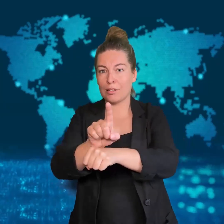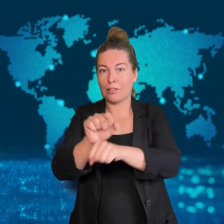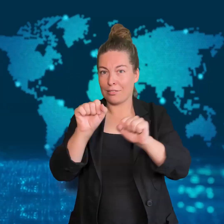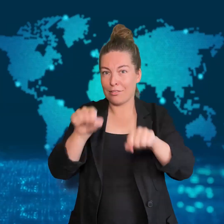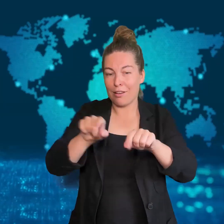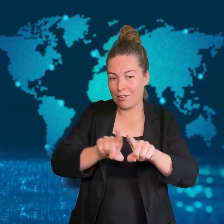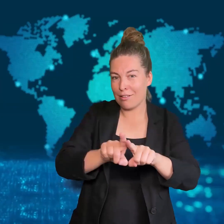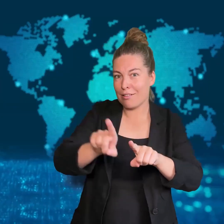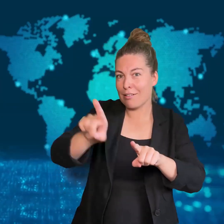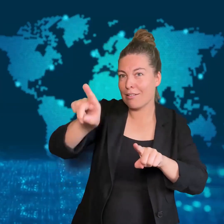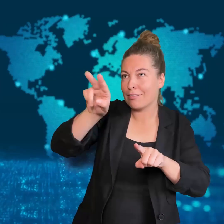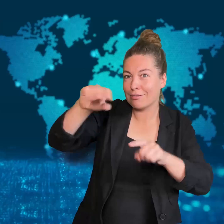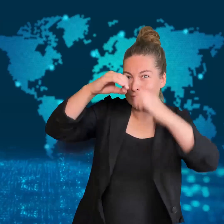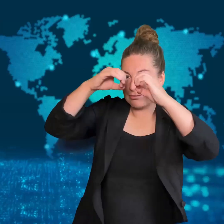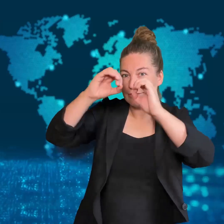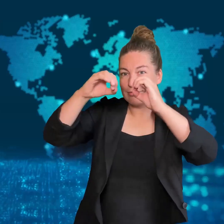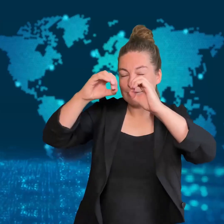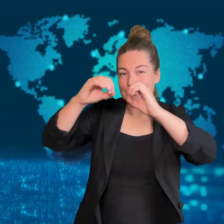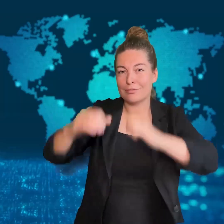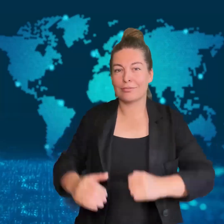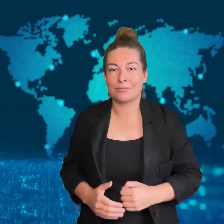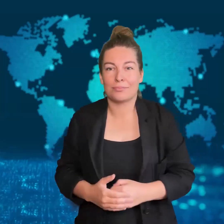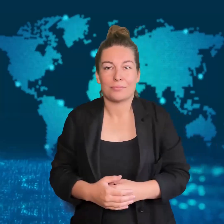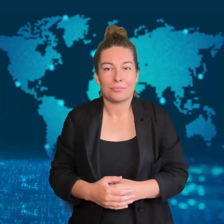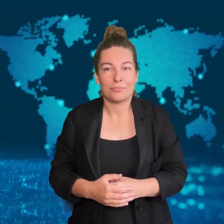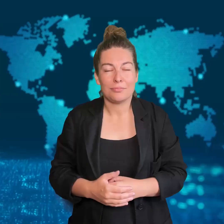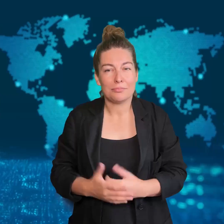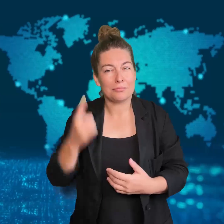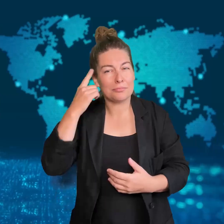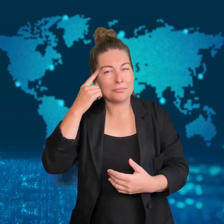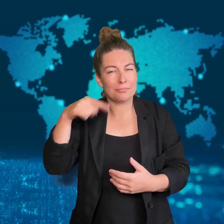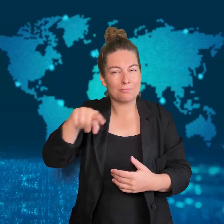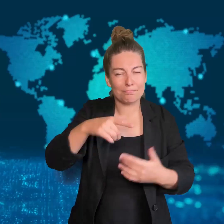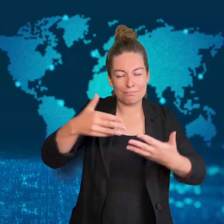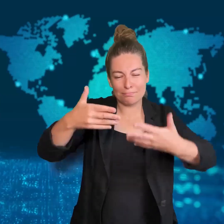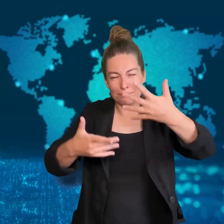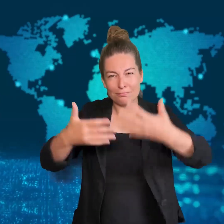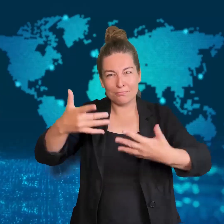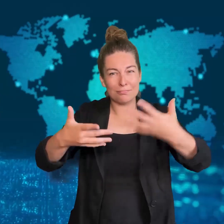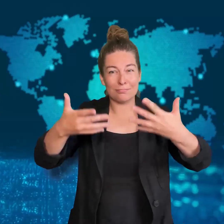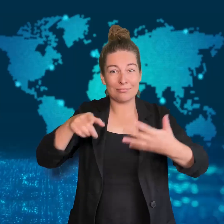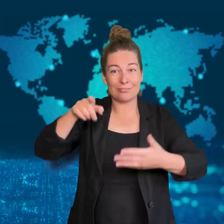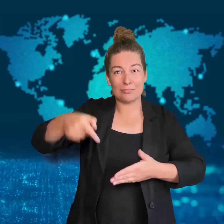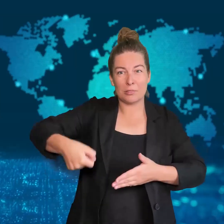The tool bag would be visible floating around two to